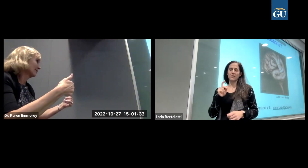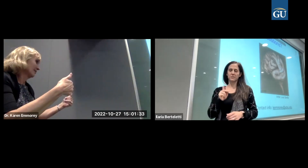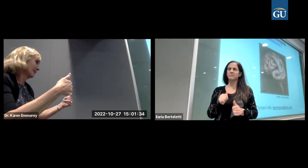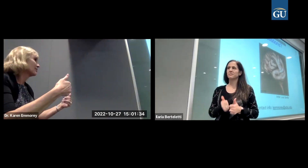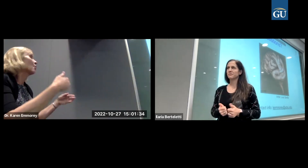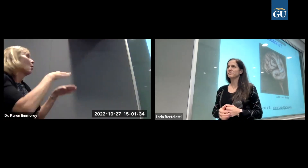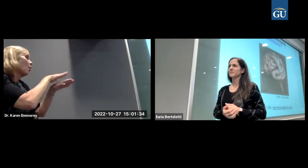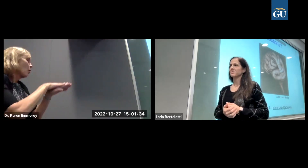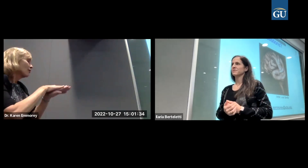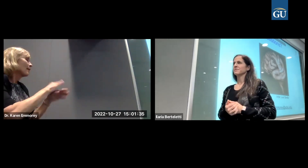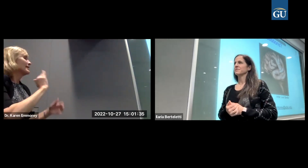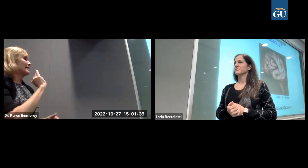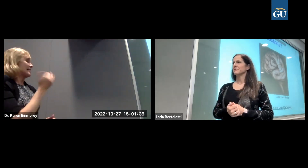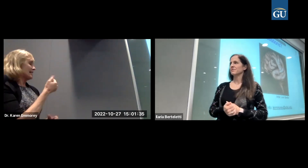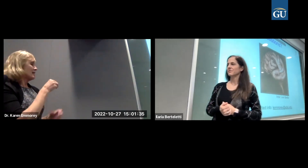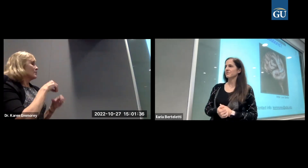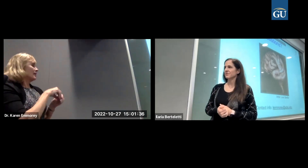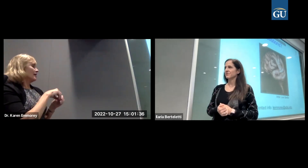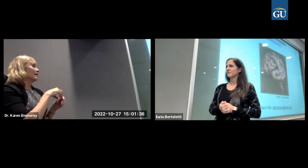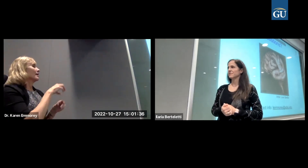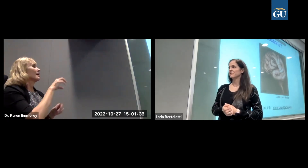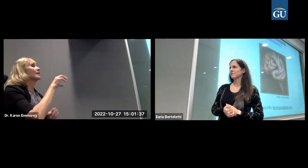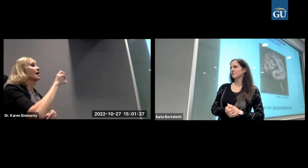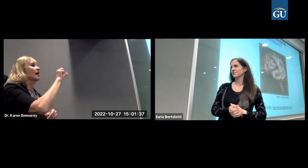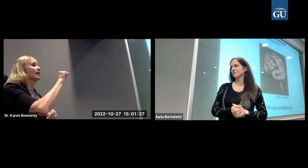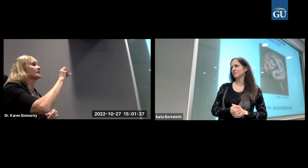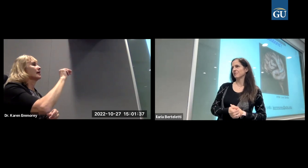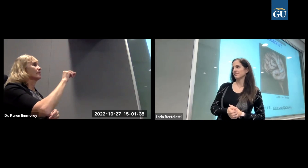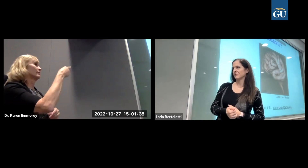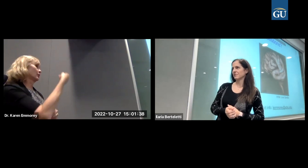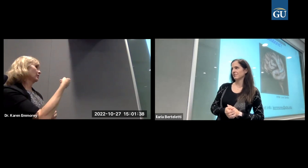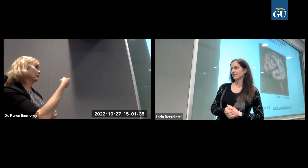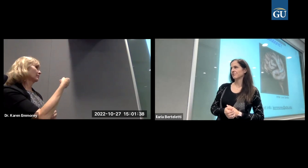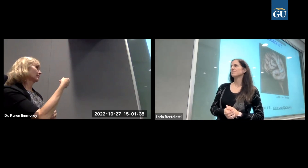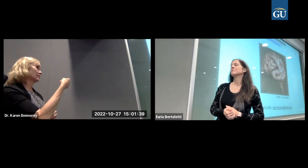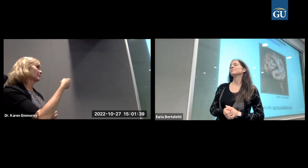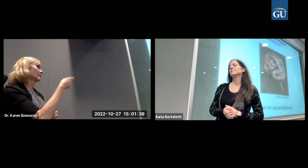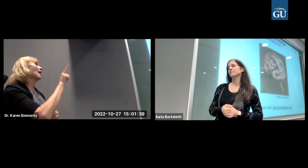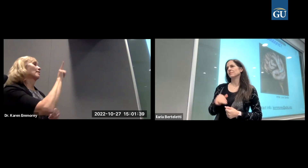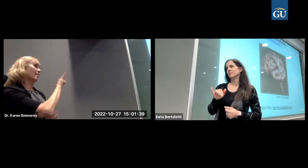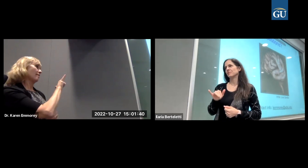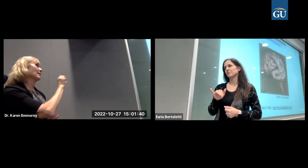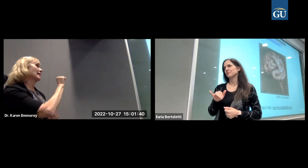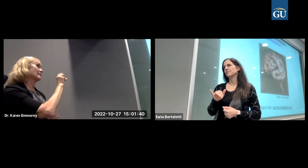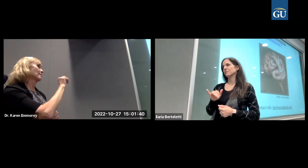So you see activation for both signed analogy and bye,